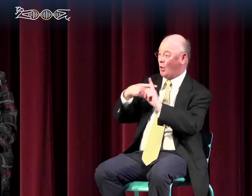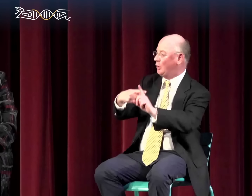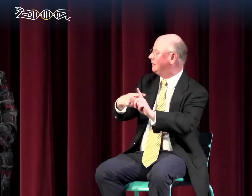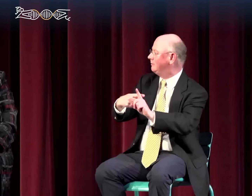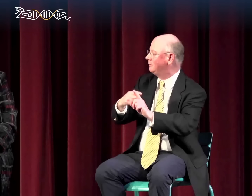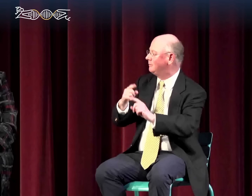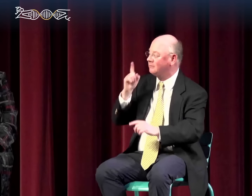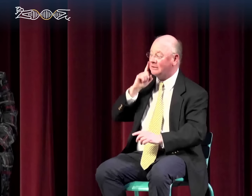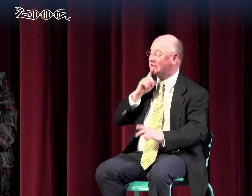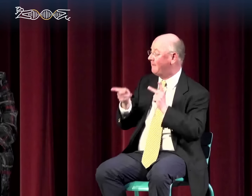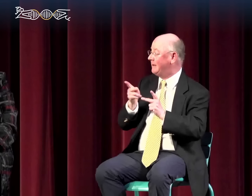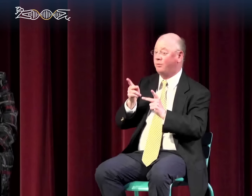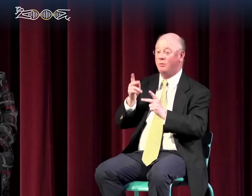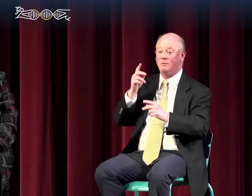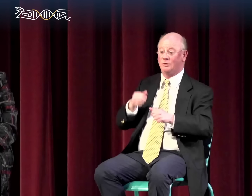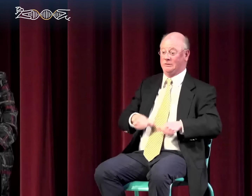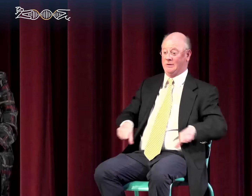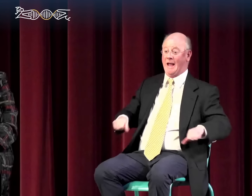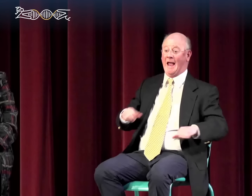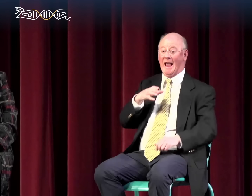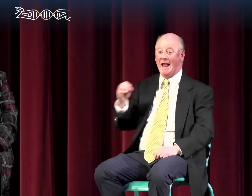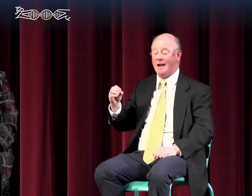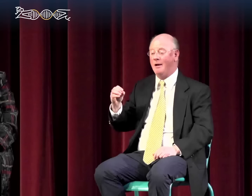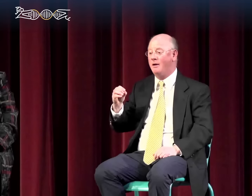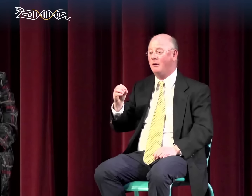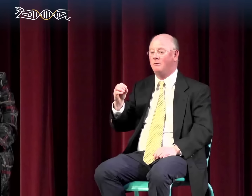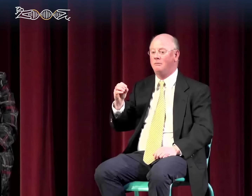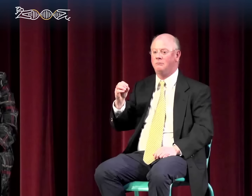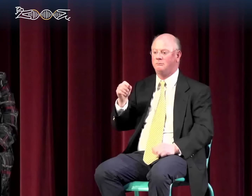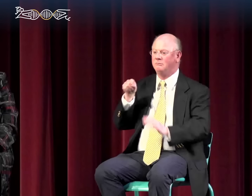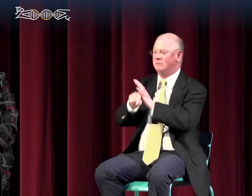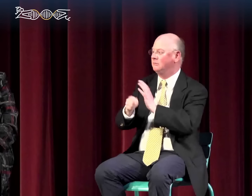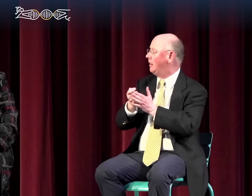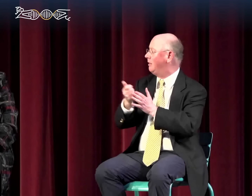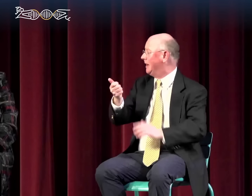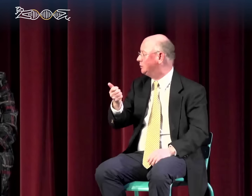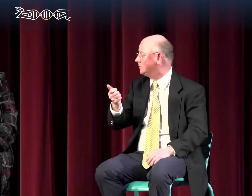targeting Deaf people in particular for sterilization and elimination.